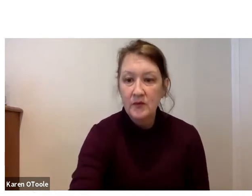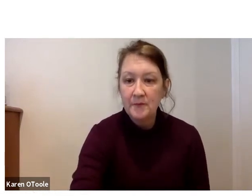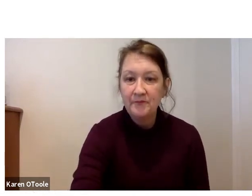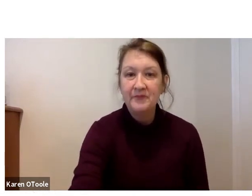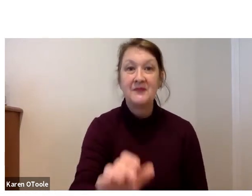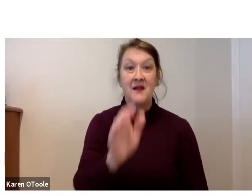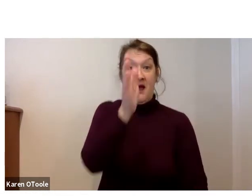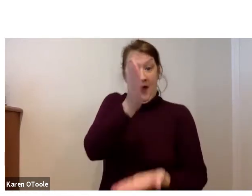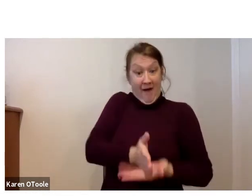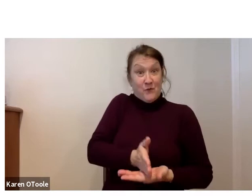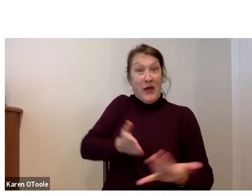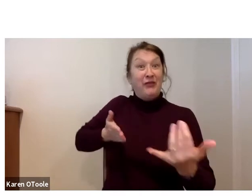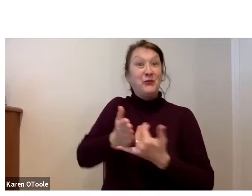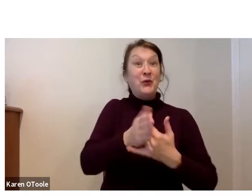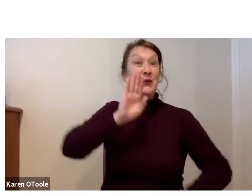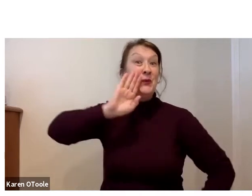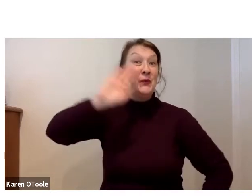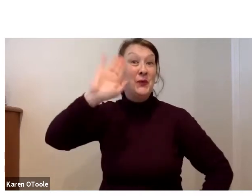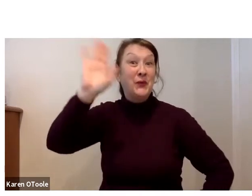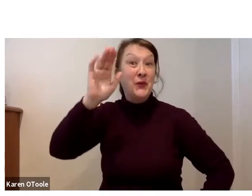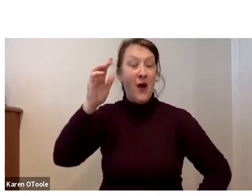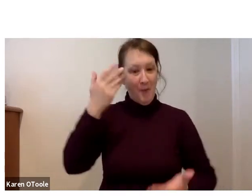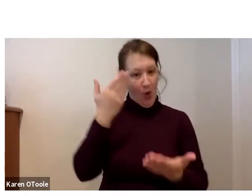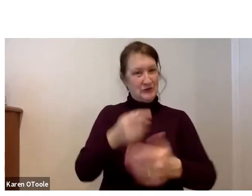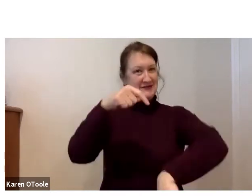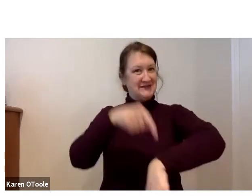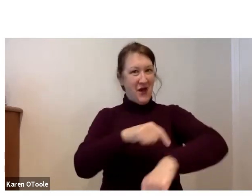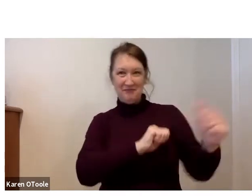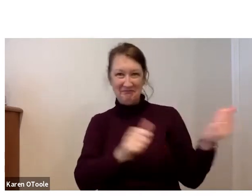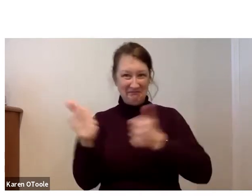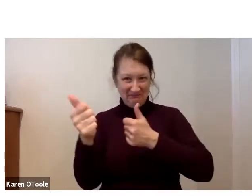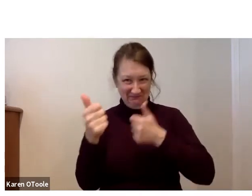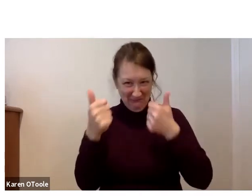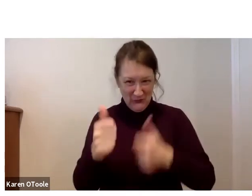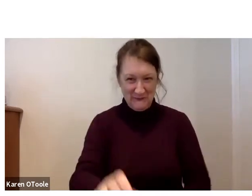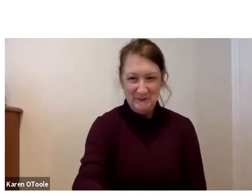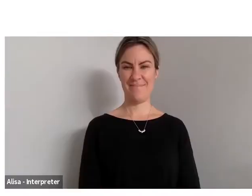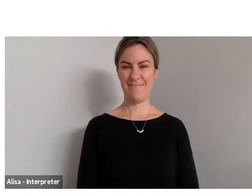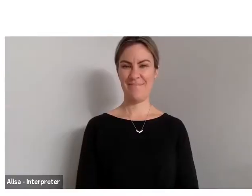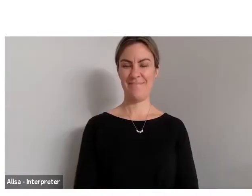I was worried about running over, and running under. Text posts.